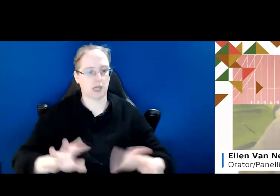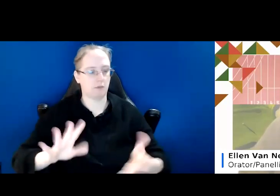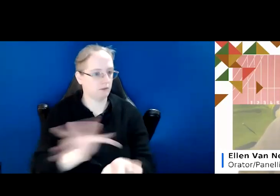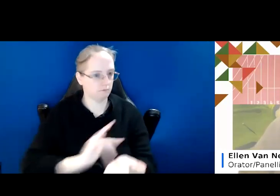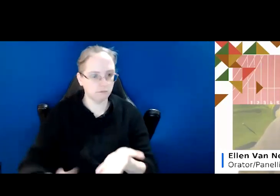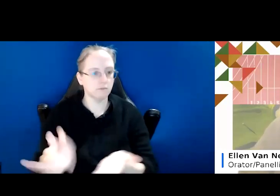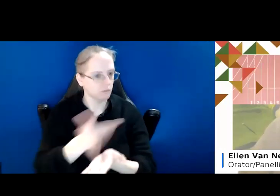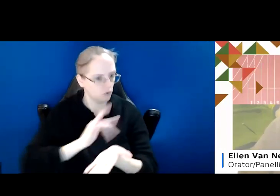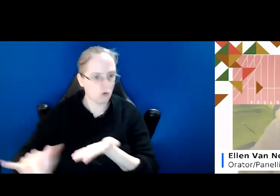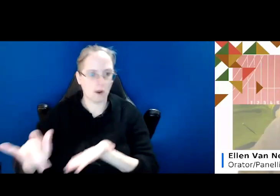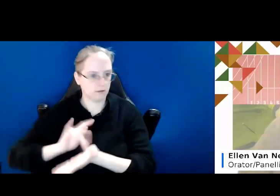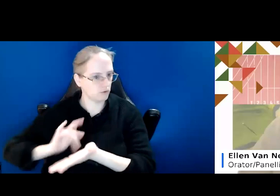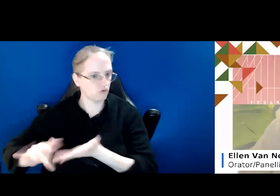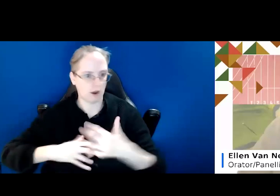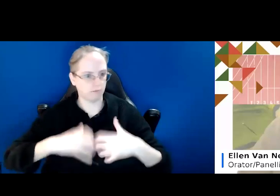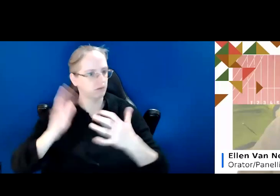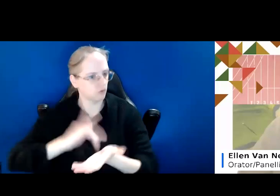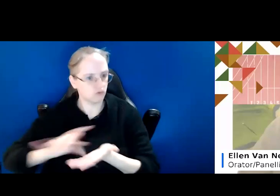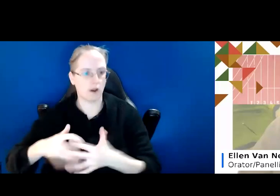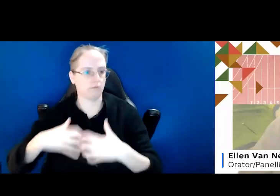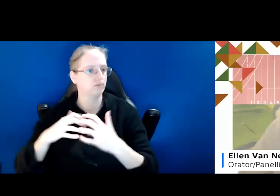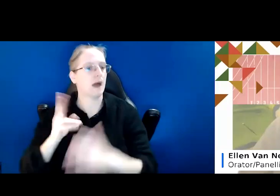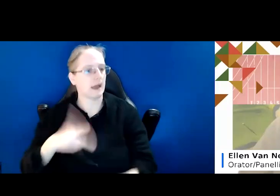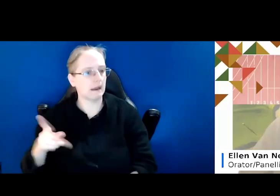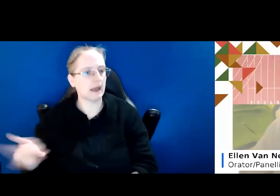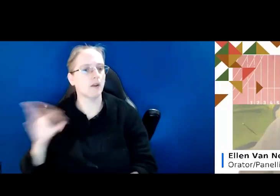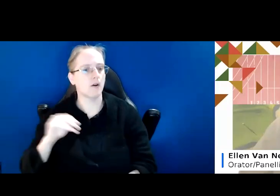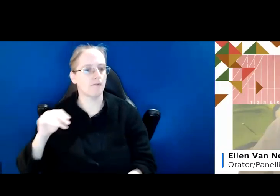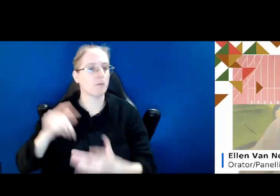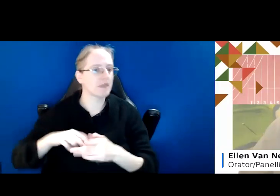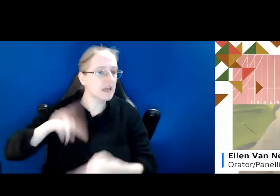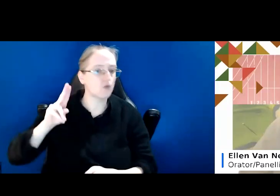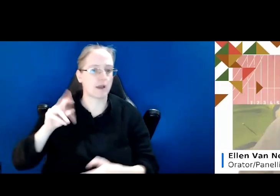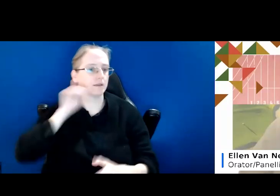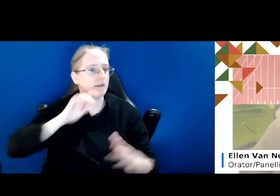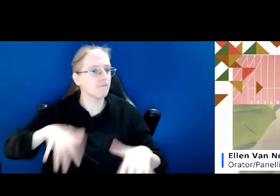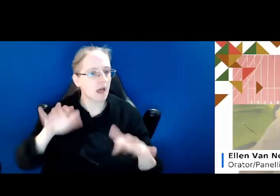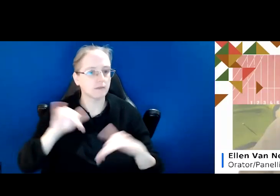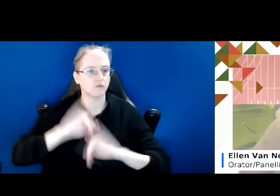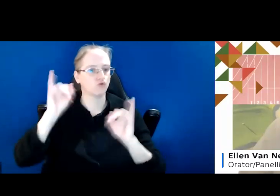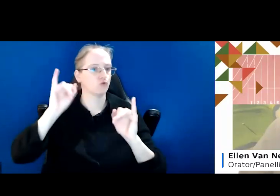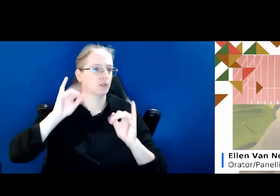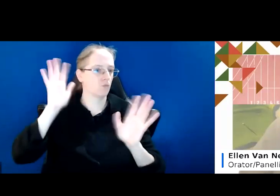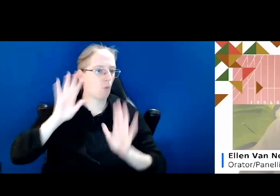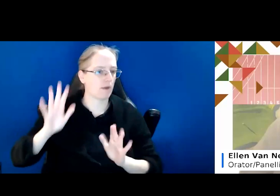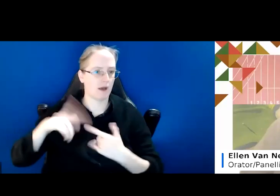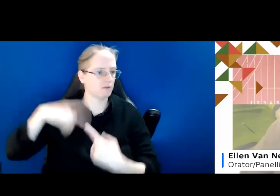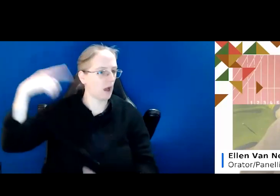events like cyclones in central and north Queensland. The footsteps